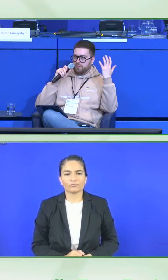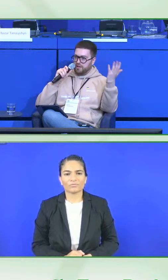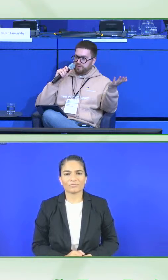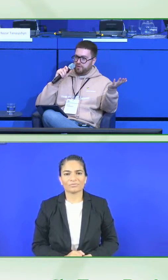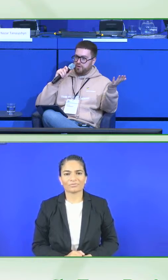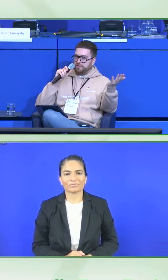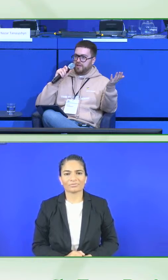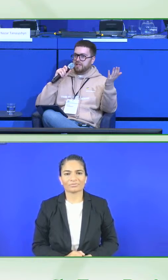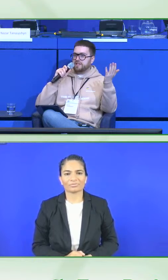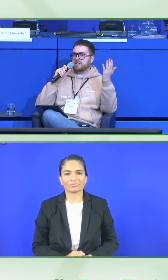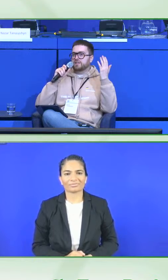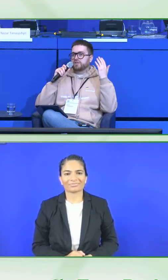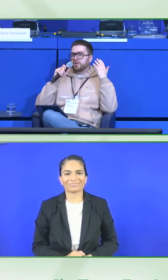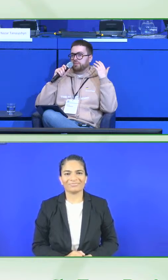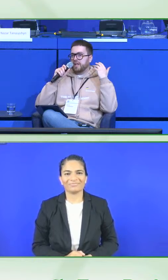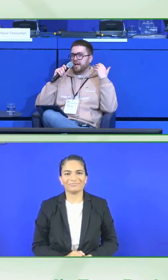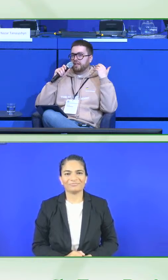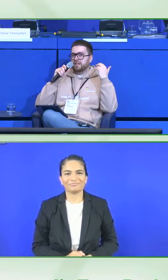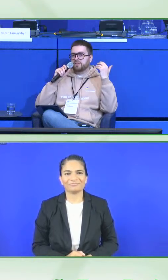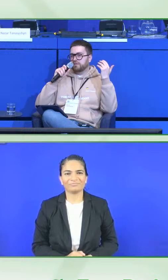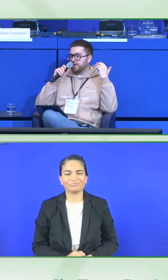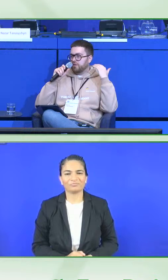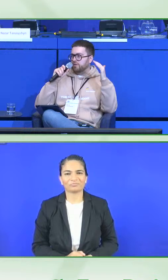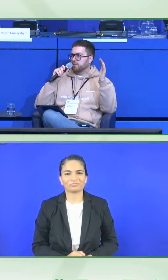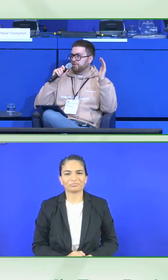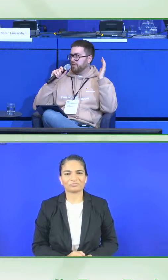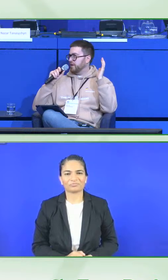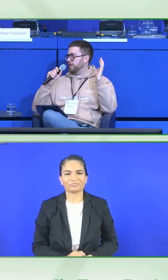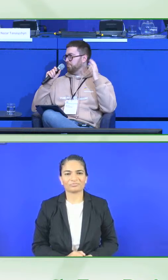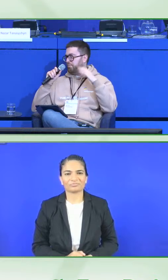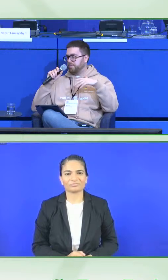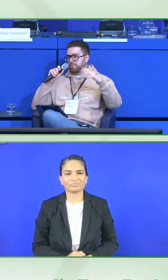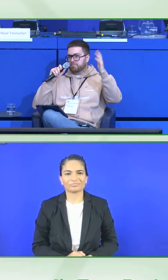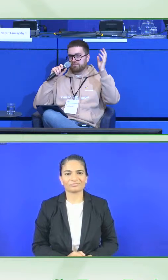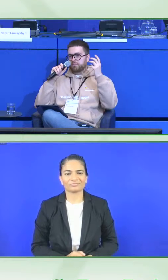We provided only one benefit, in September 2023, we provided six benefits.